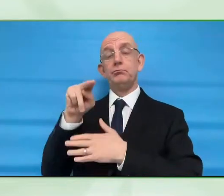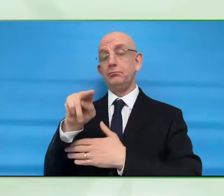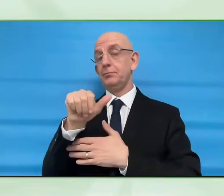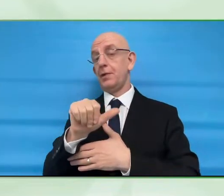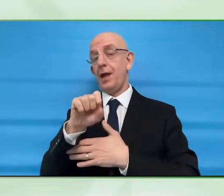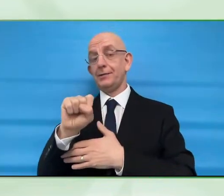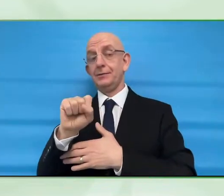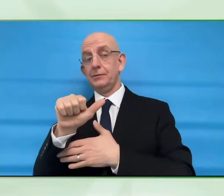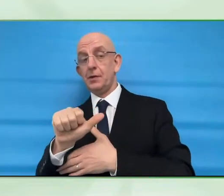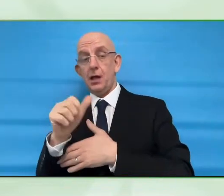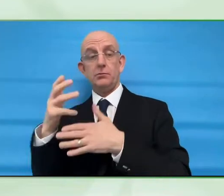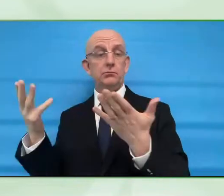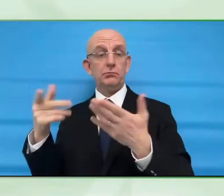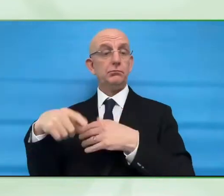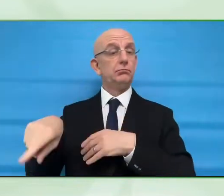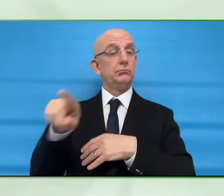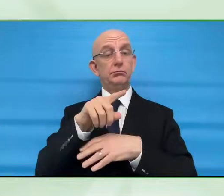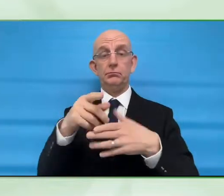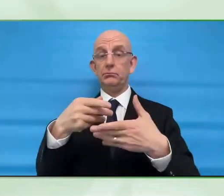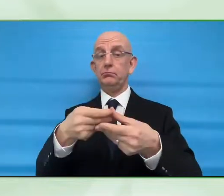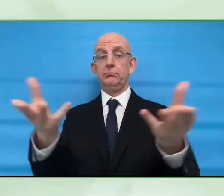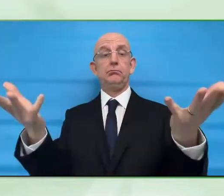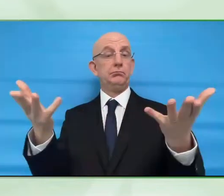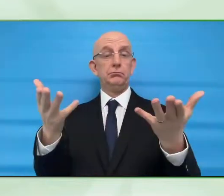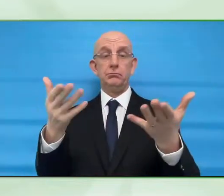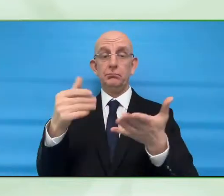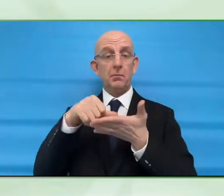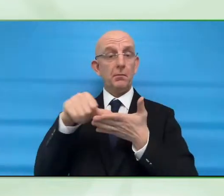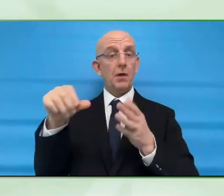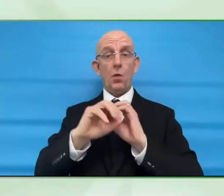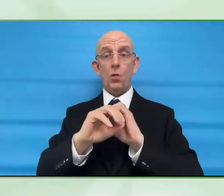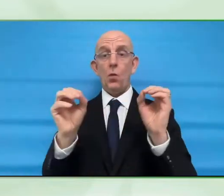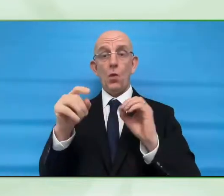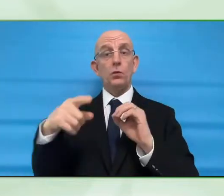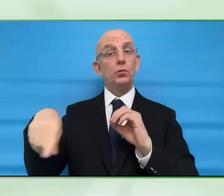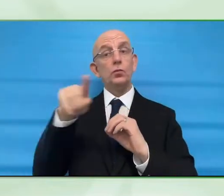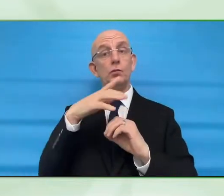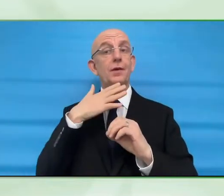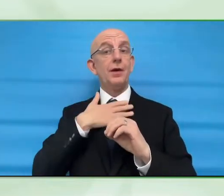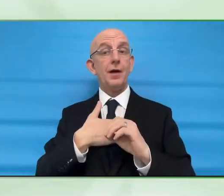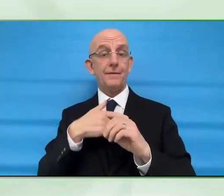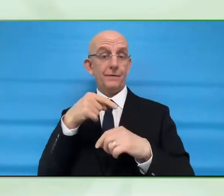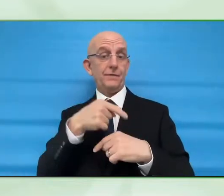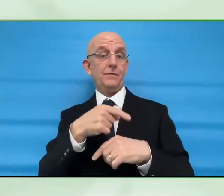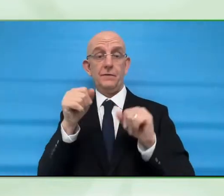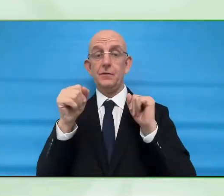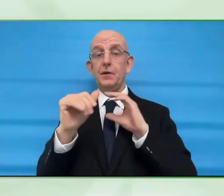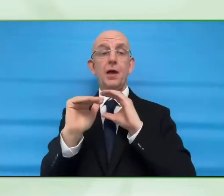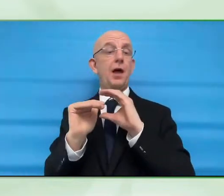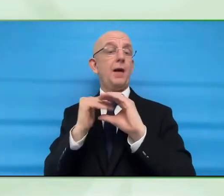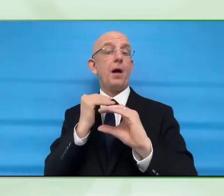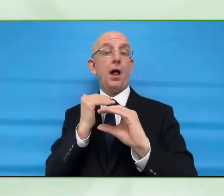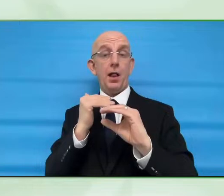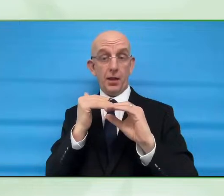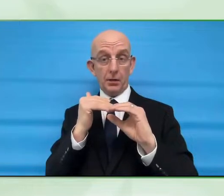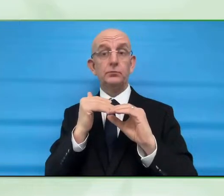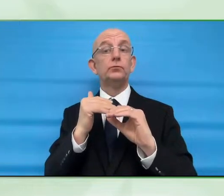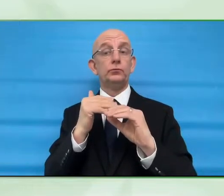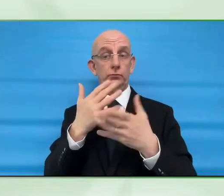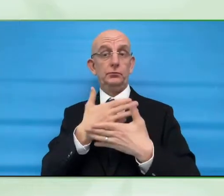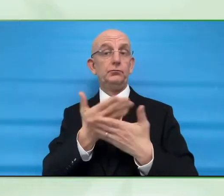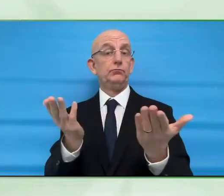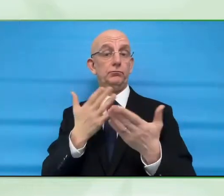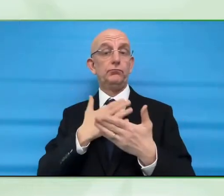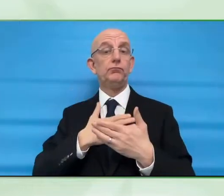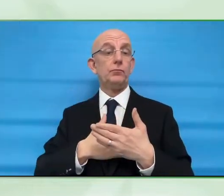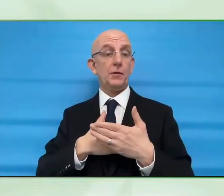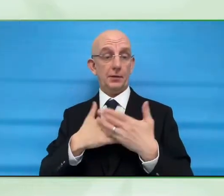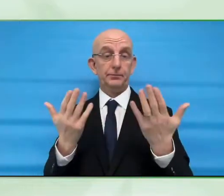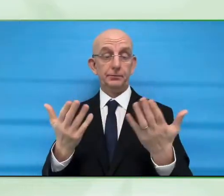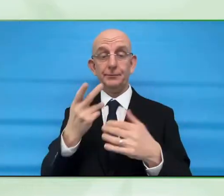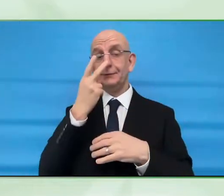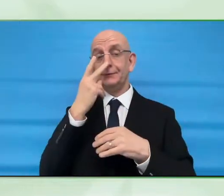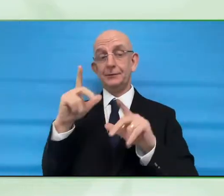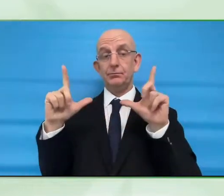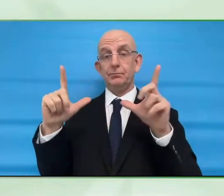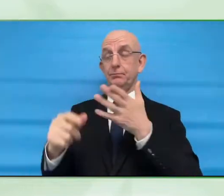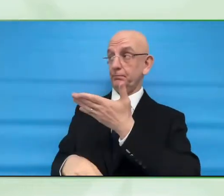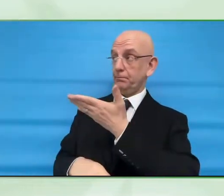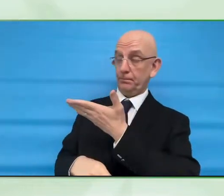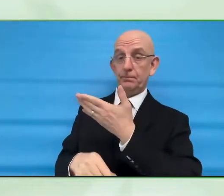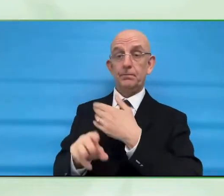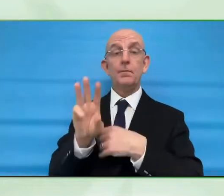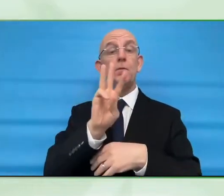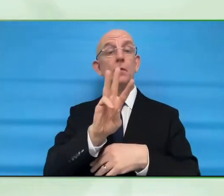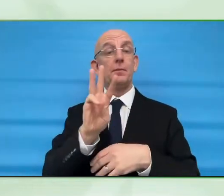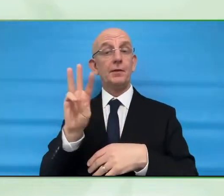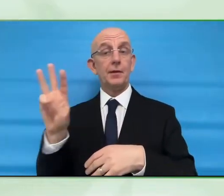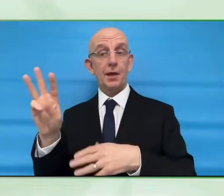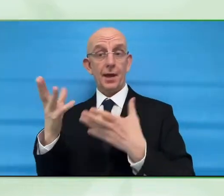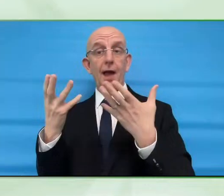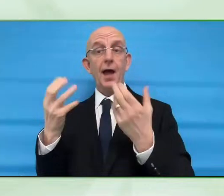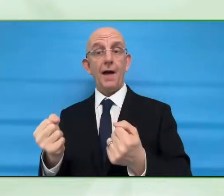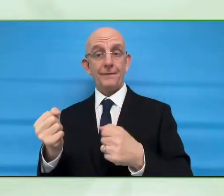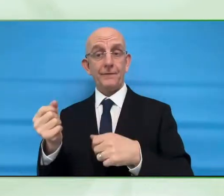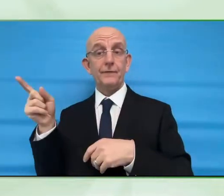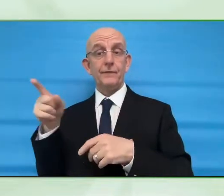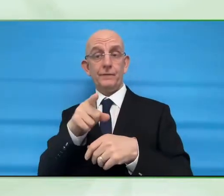The next slide shows you the website there is a QR code that will take you to request